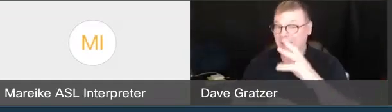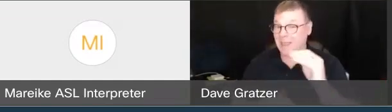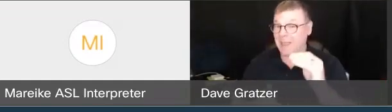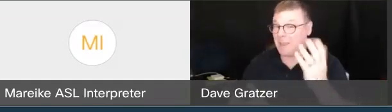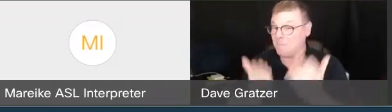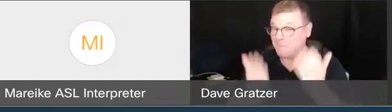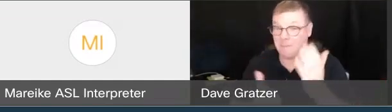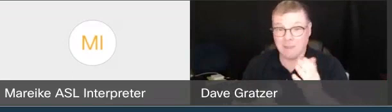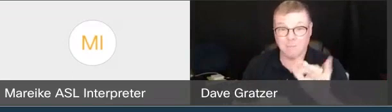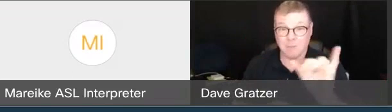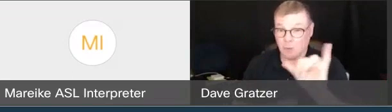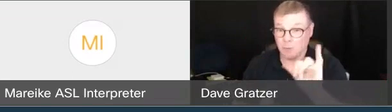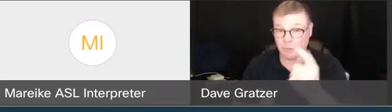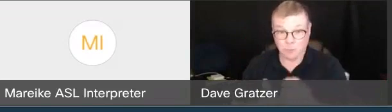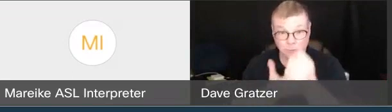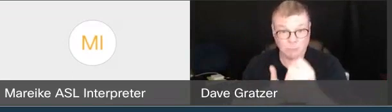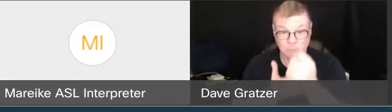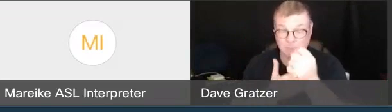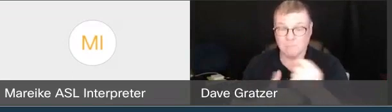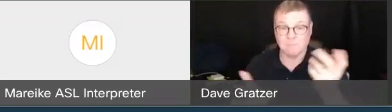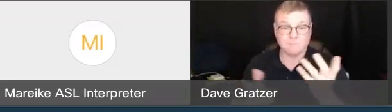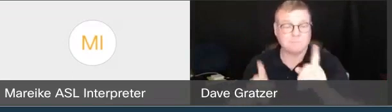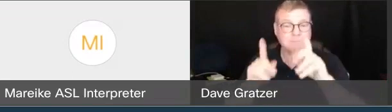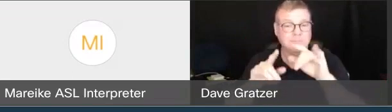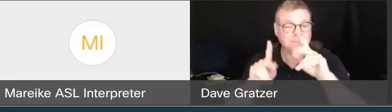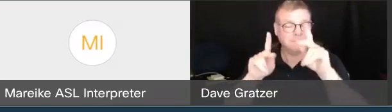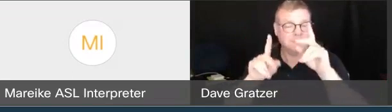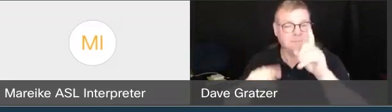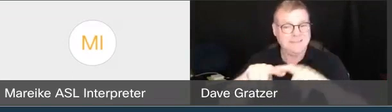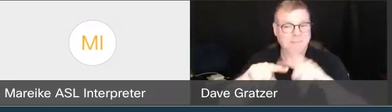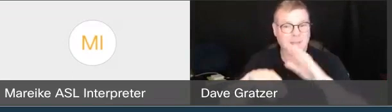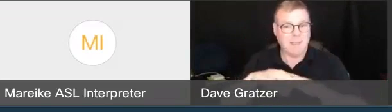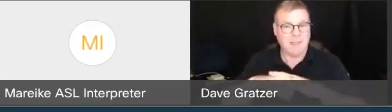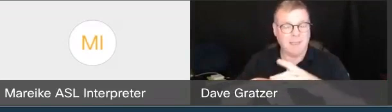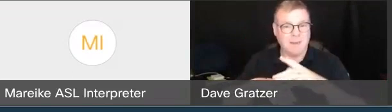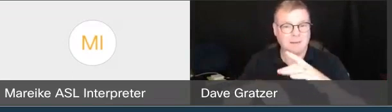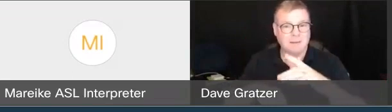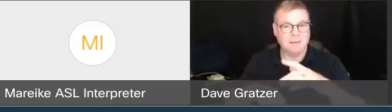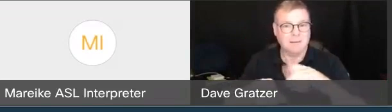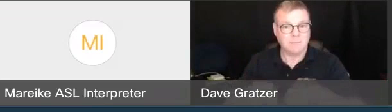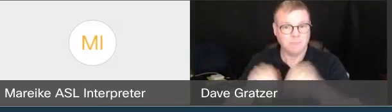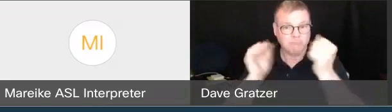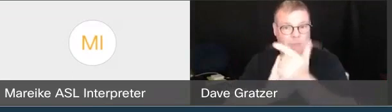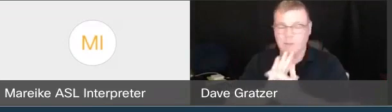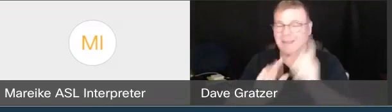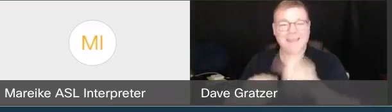may, if an individual depending on the offense can be in near a treatment facility where both